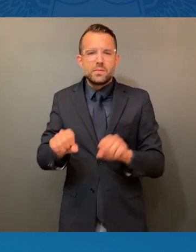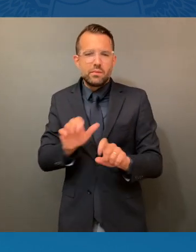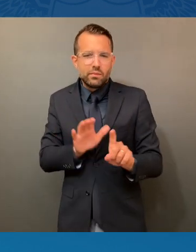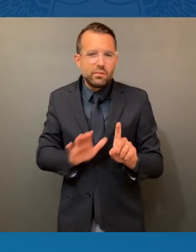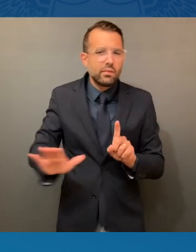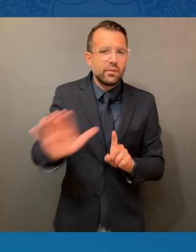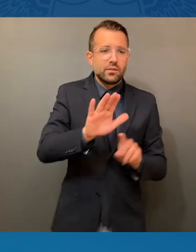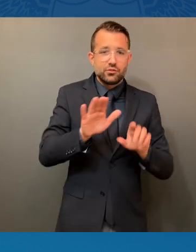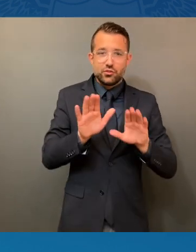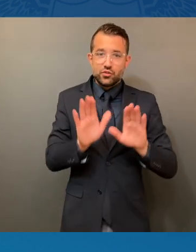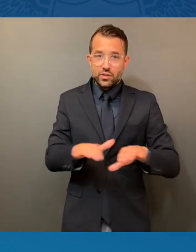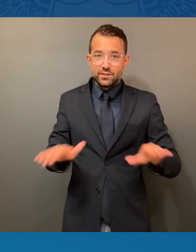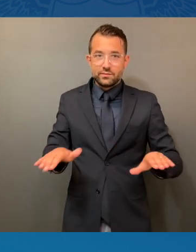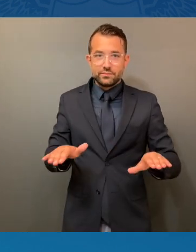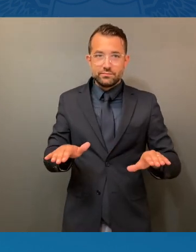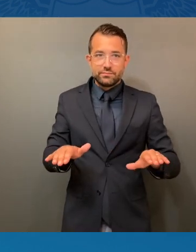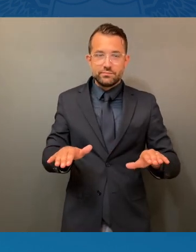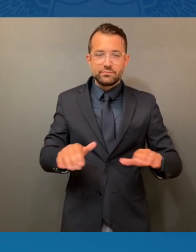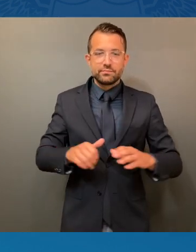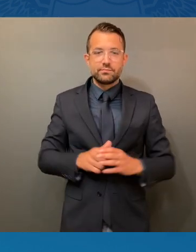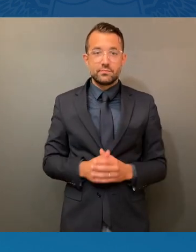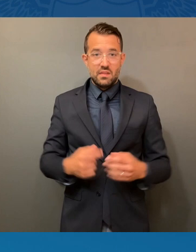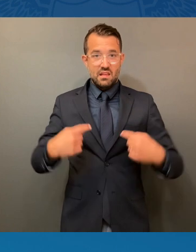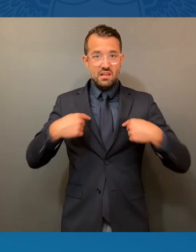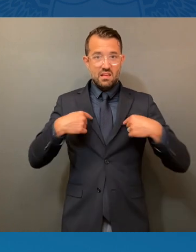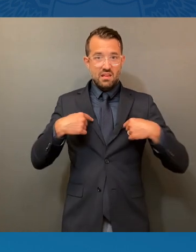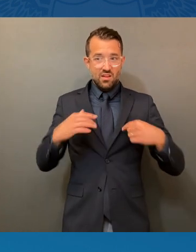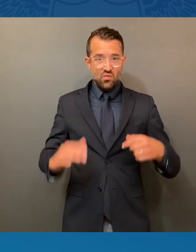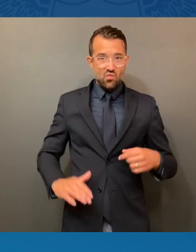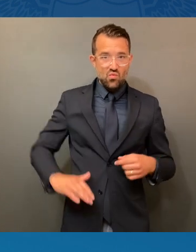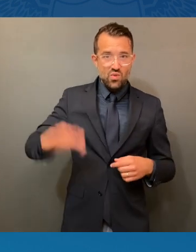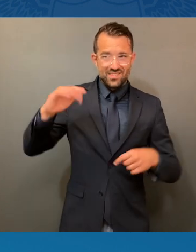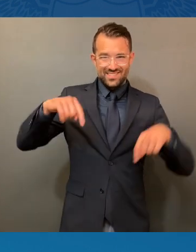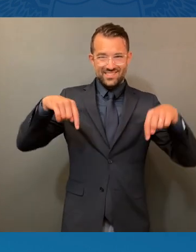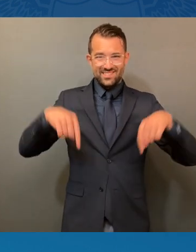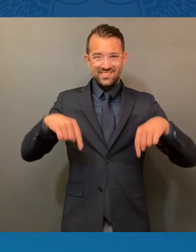I grew up in this community that told us